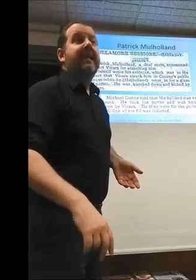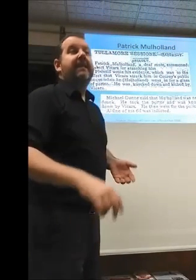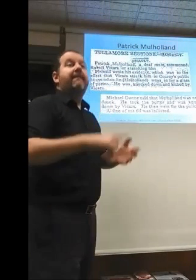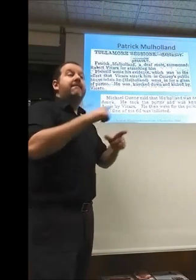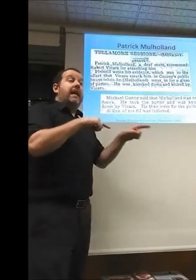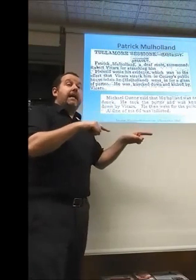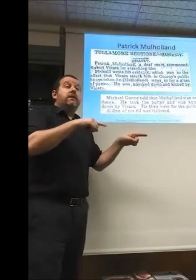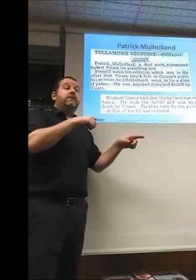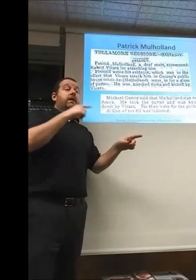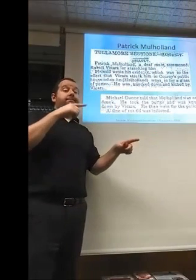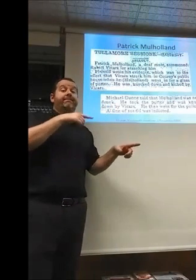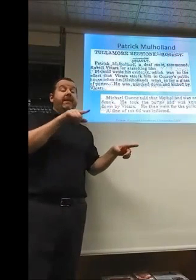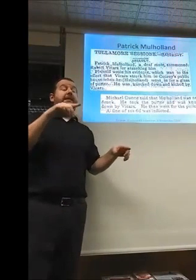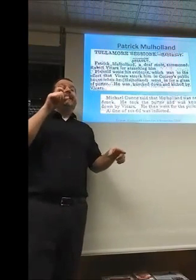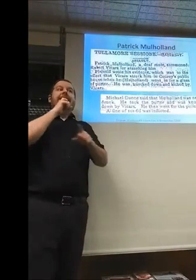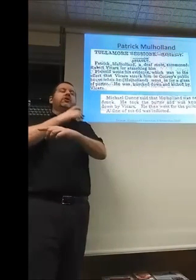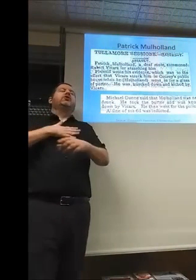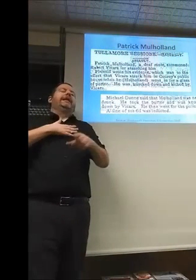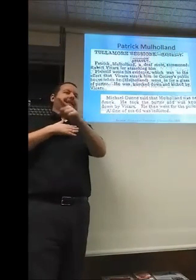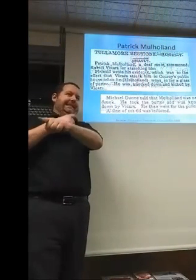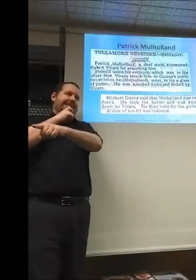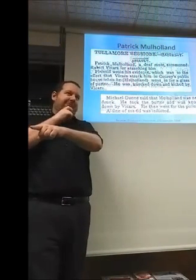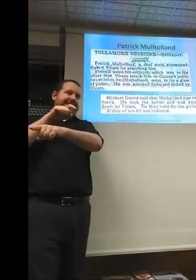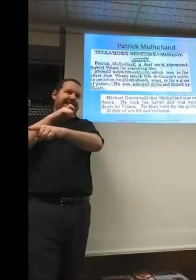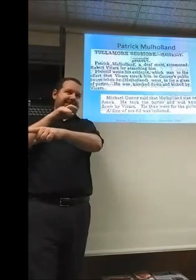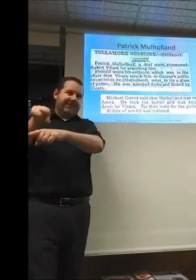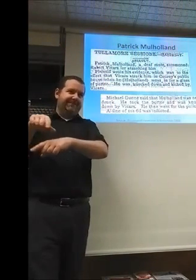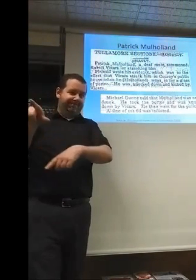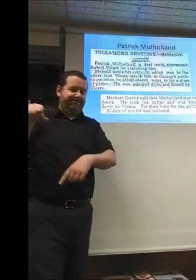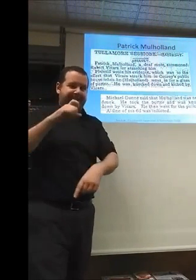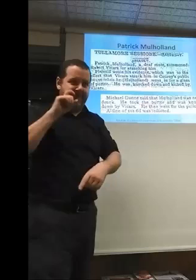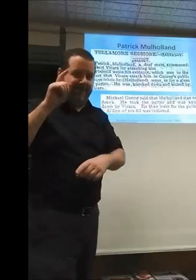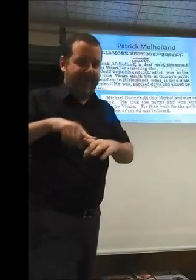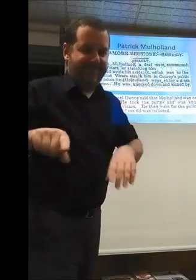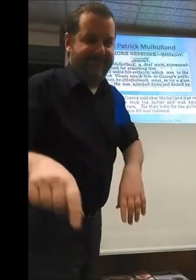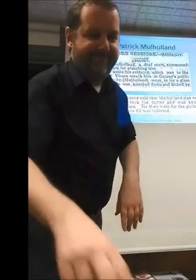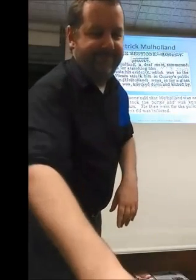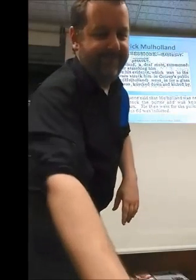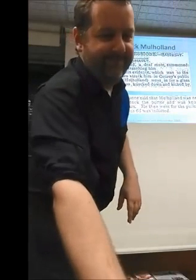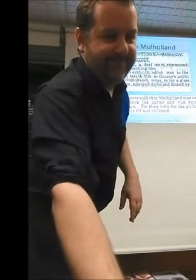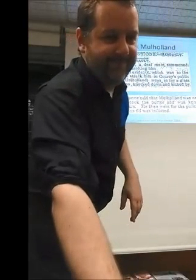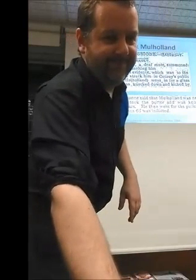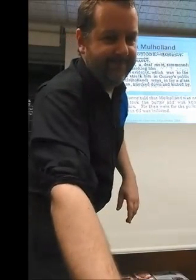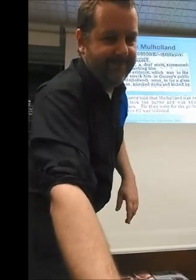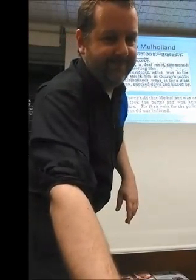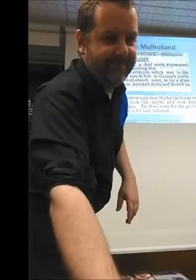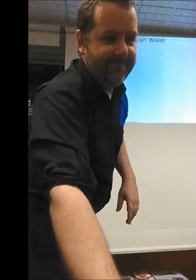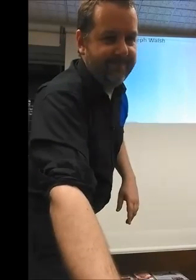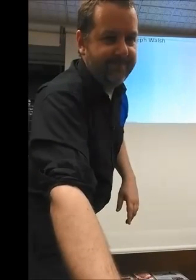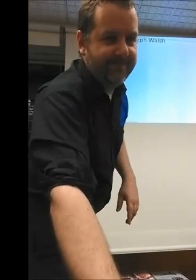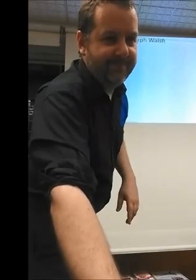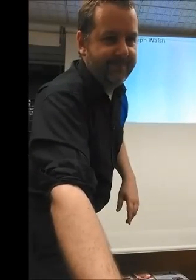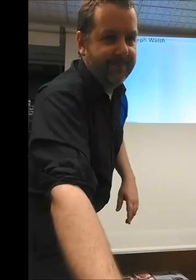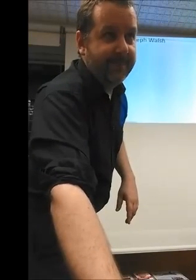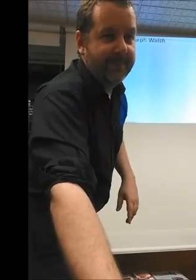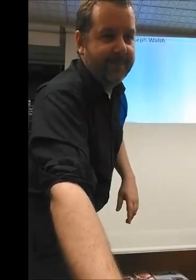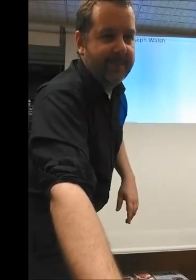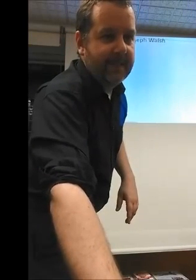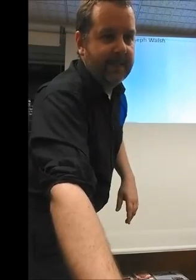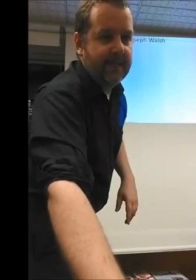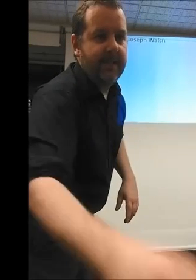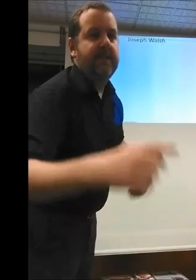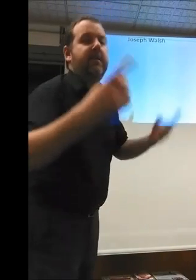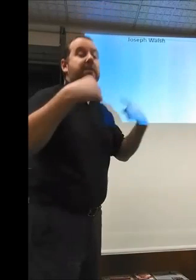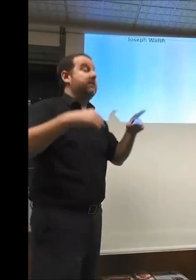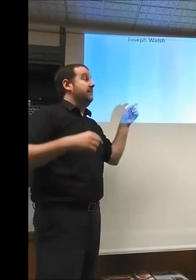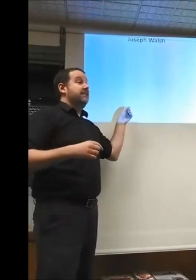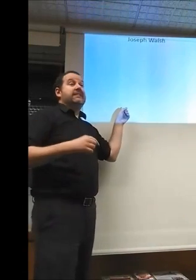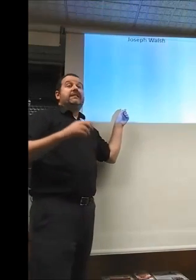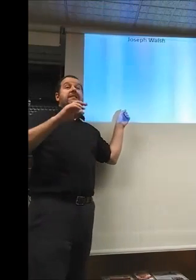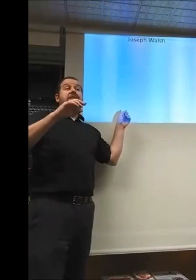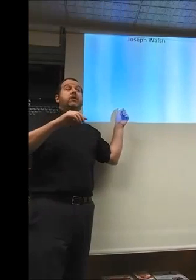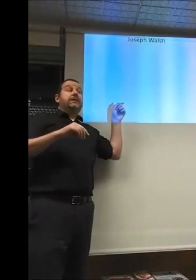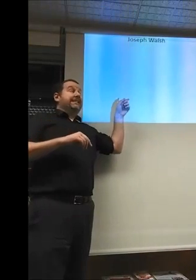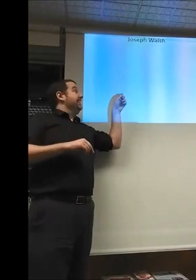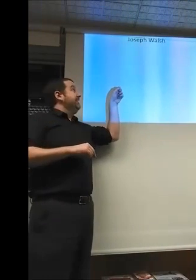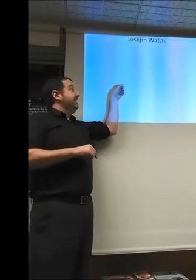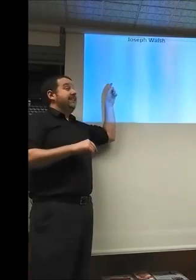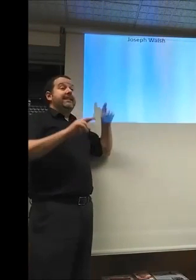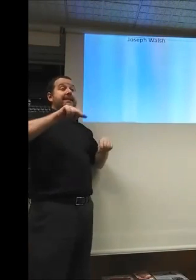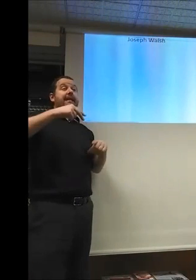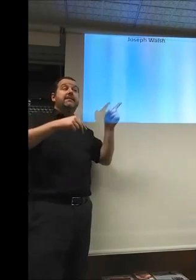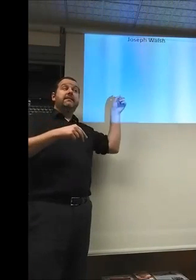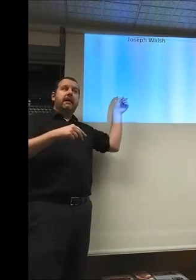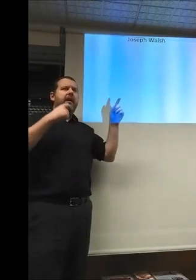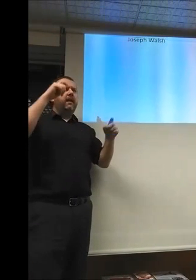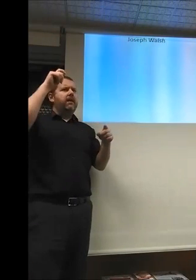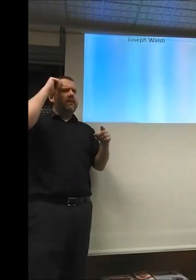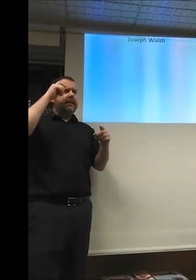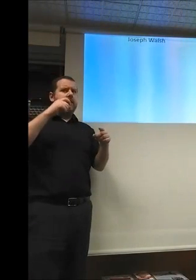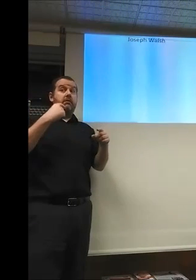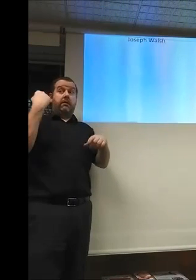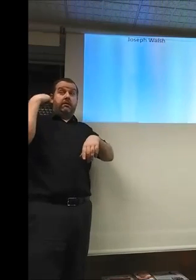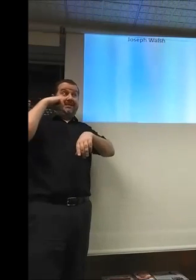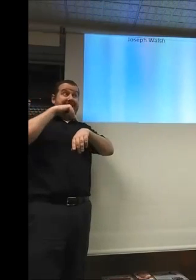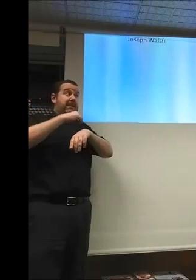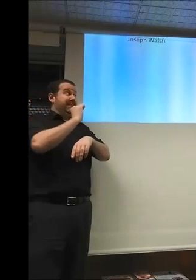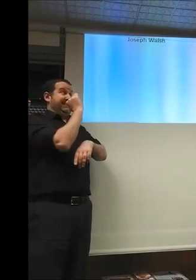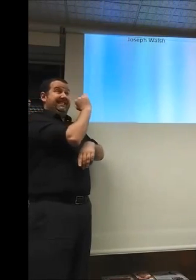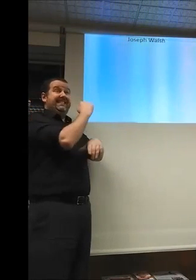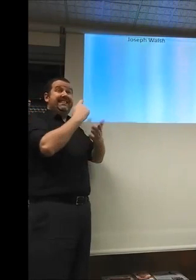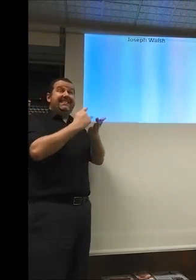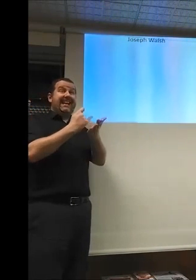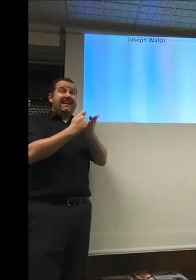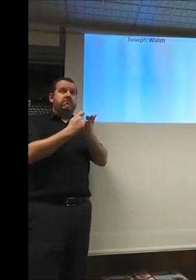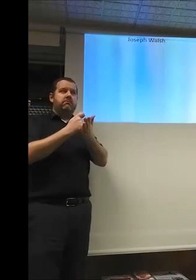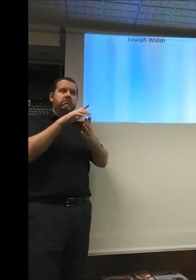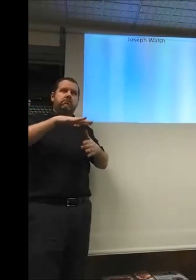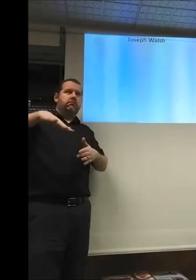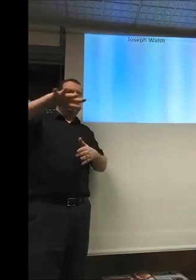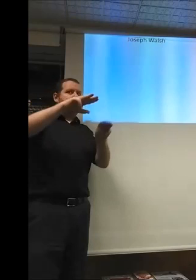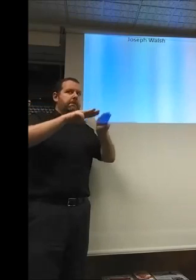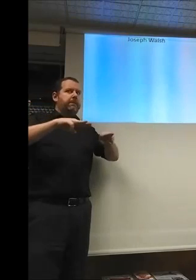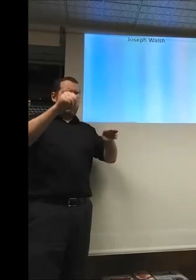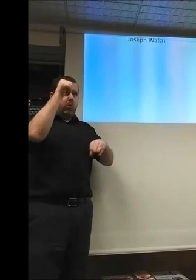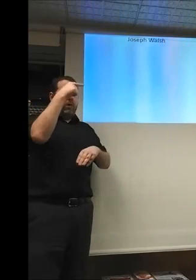It talks about the magistrates and what they decided on the day in court maybe they decided